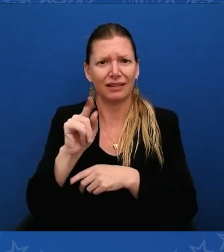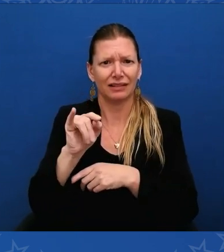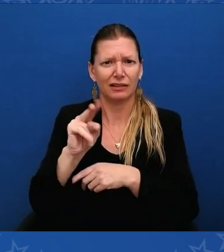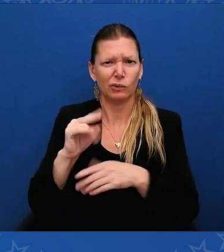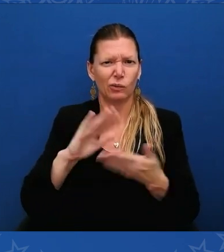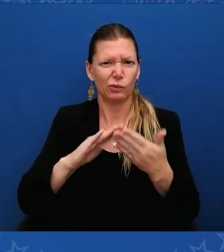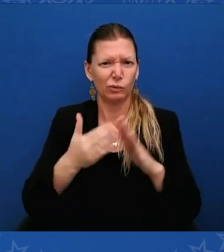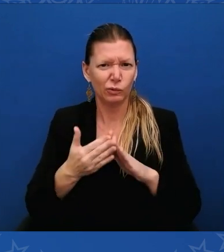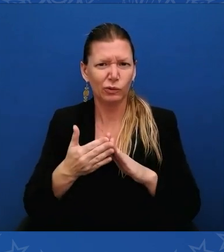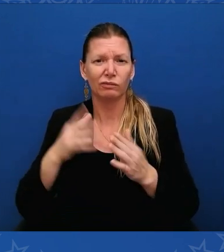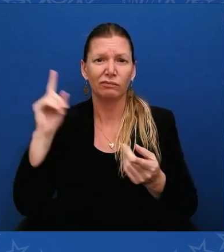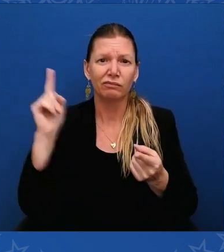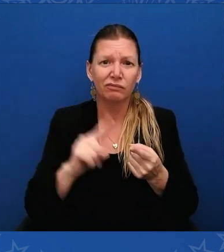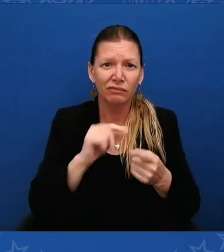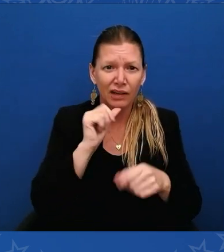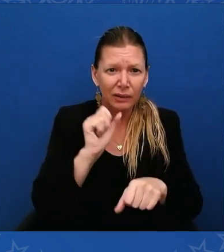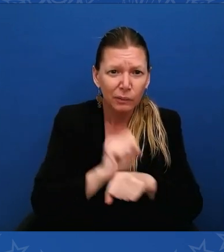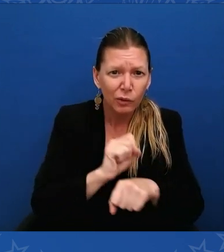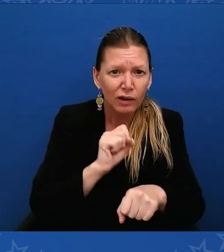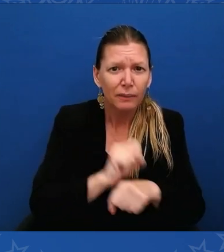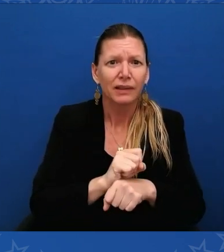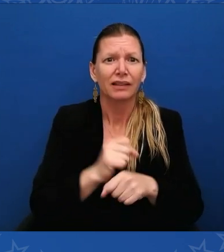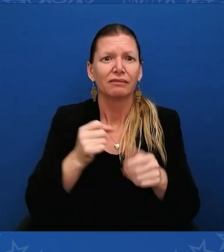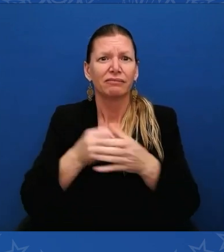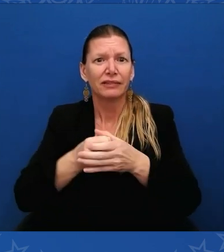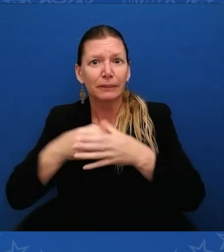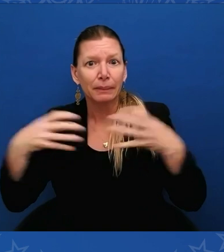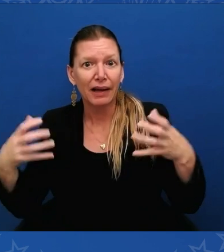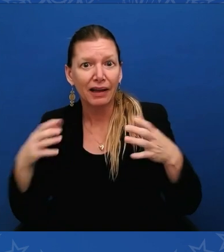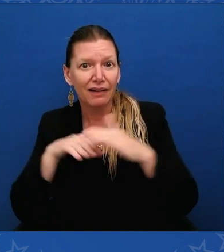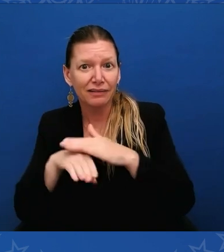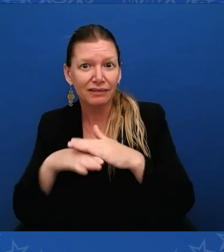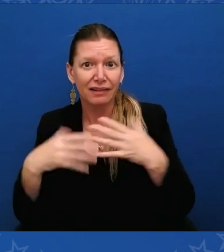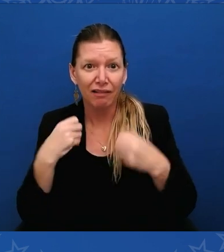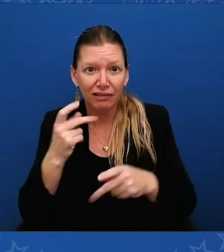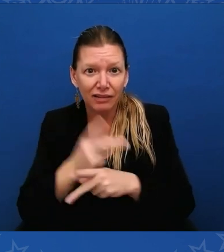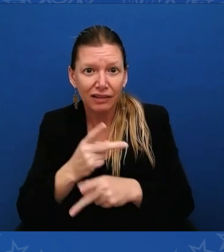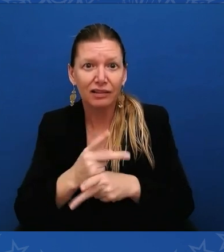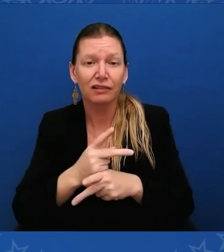reducing the cost of insulin for diabetics and student debt.